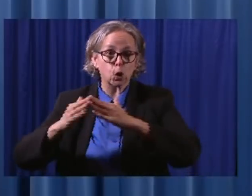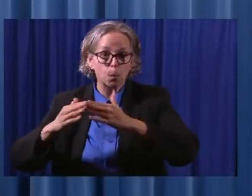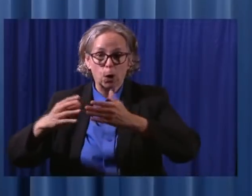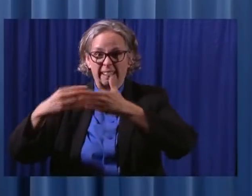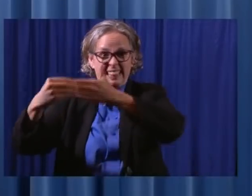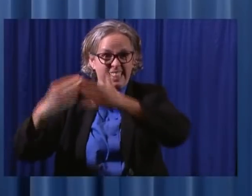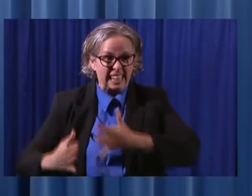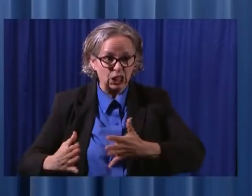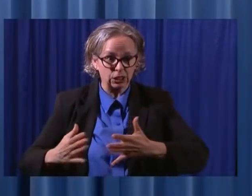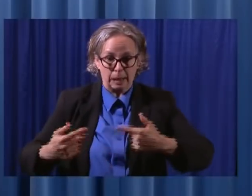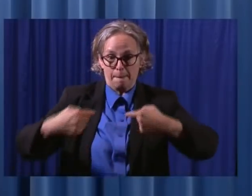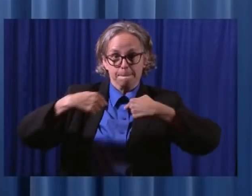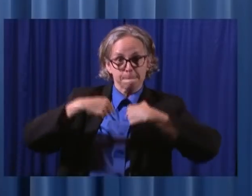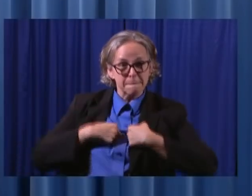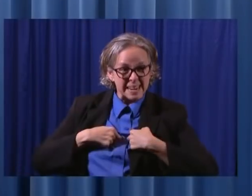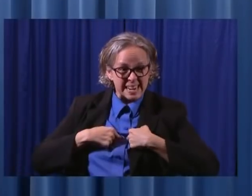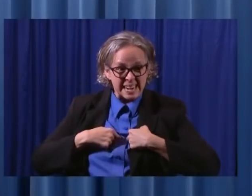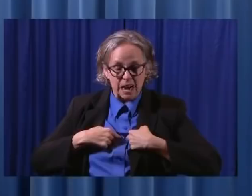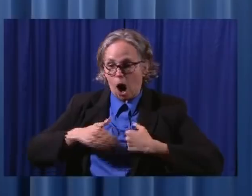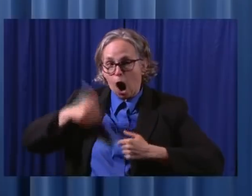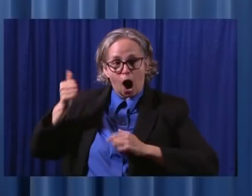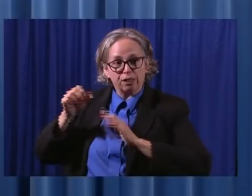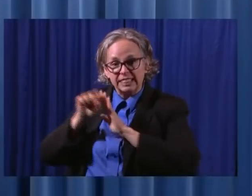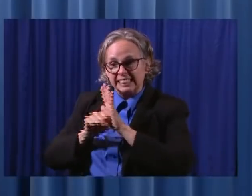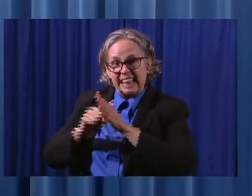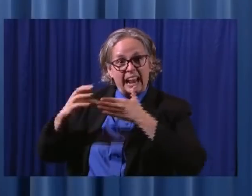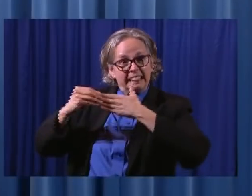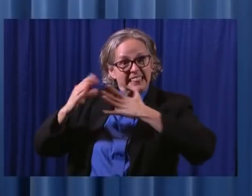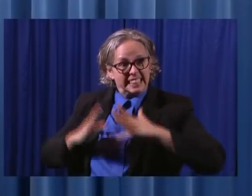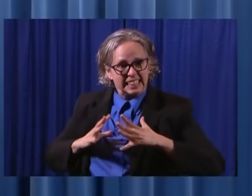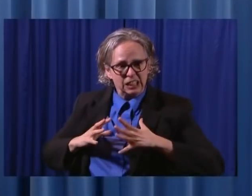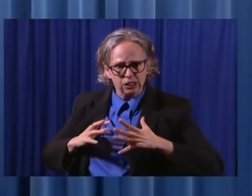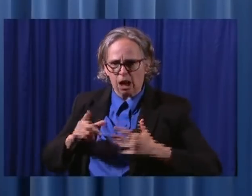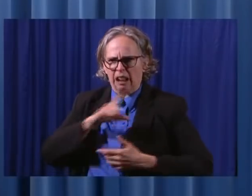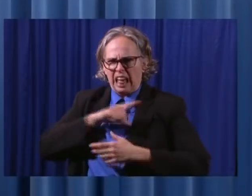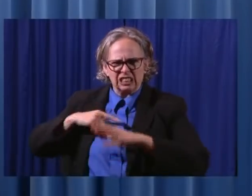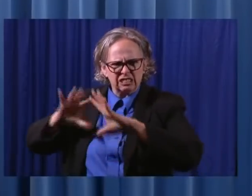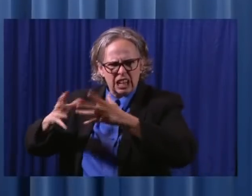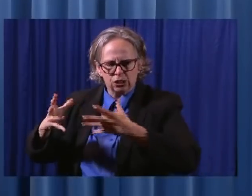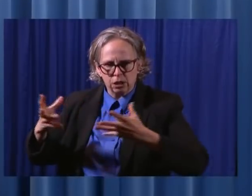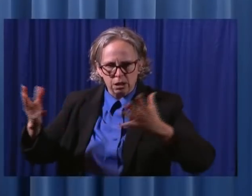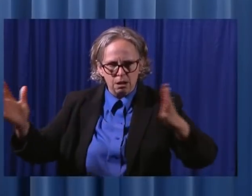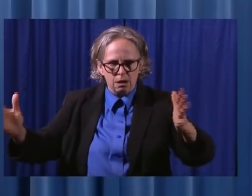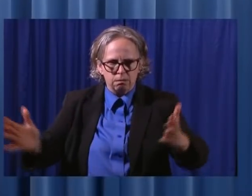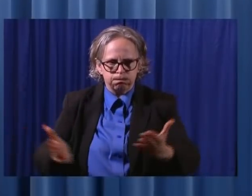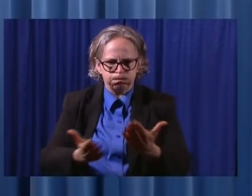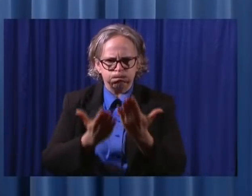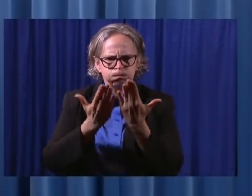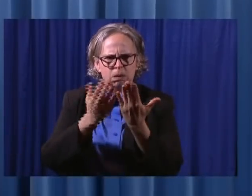WILL PROVIDE COMMUNITY LEADERS, IT WILL PROVIDE ME, AND PROVIDE